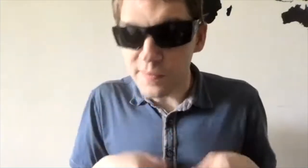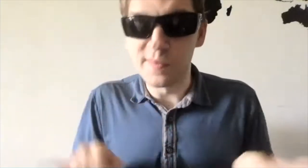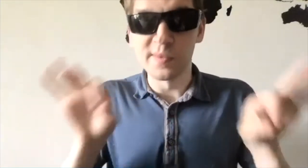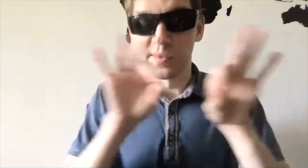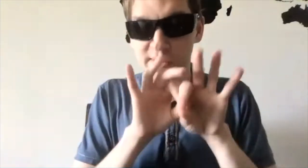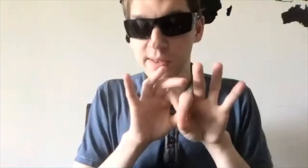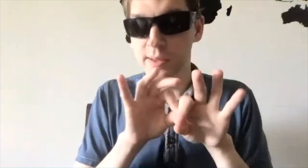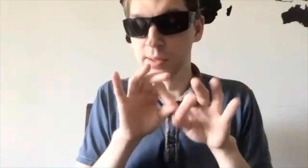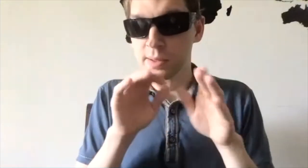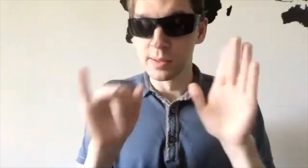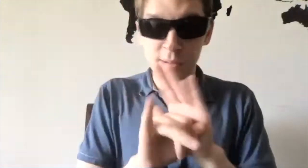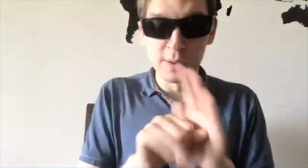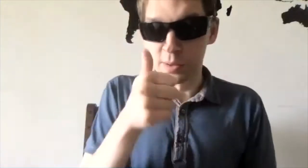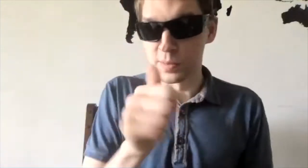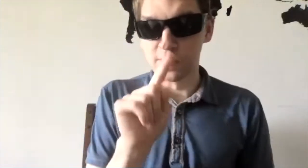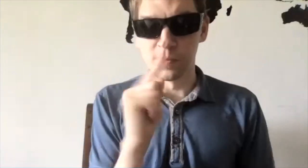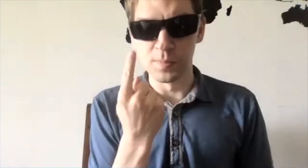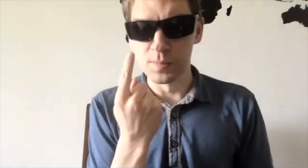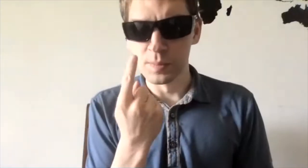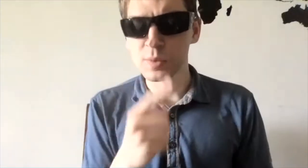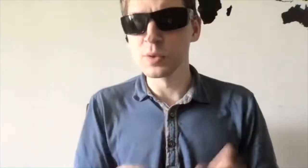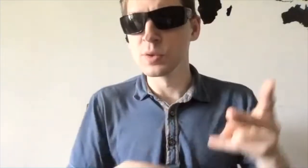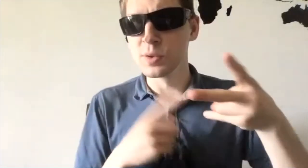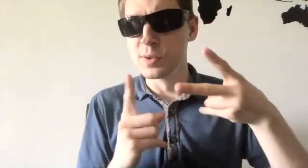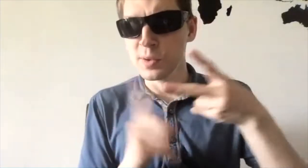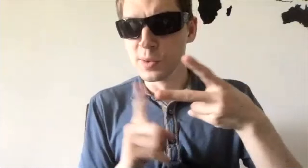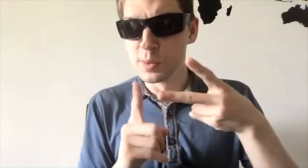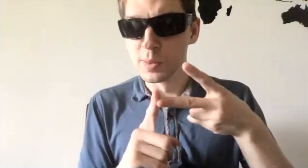create and help us understand who you are.